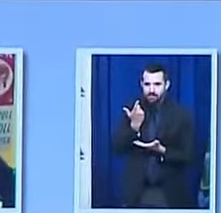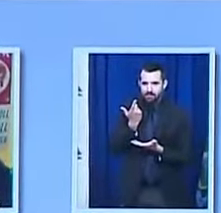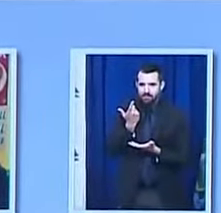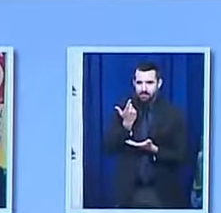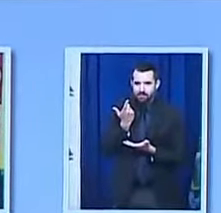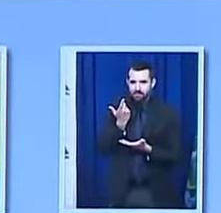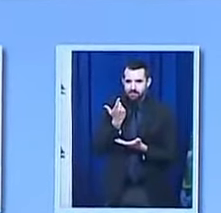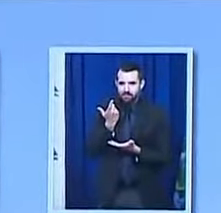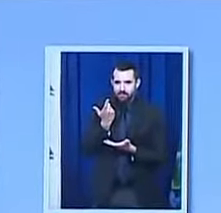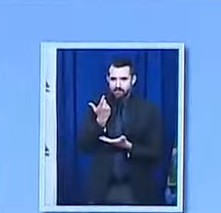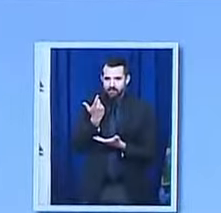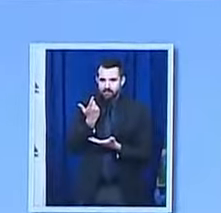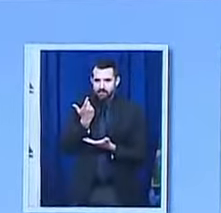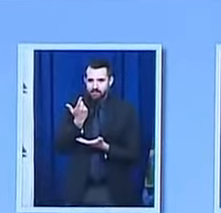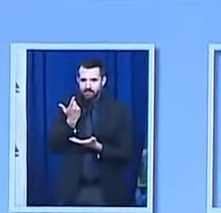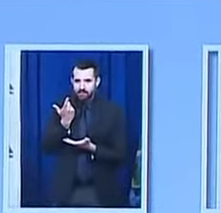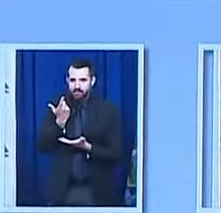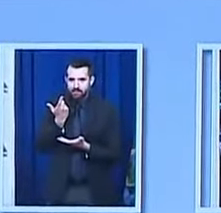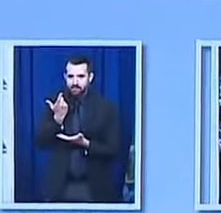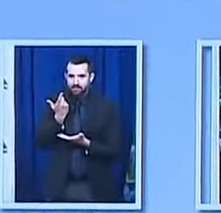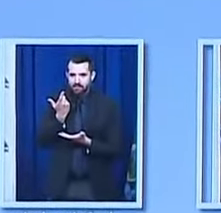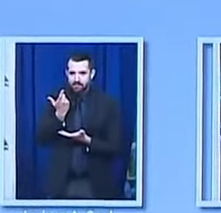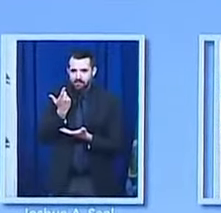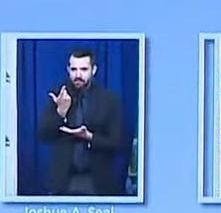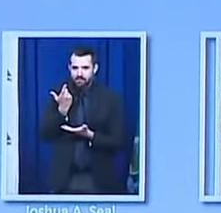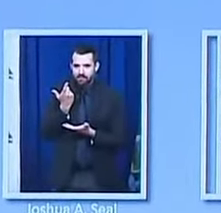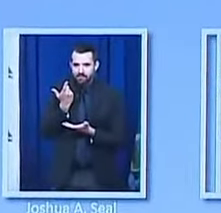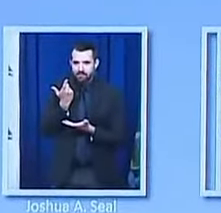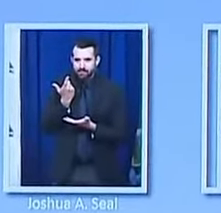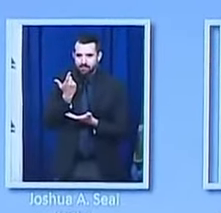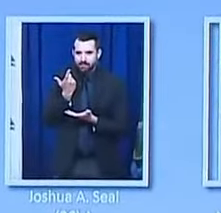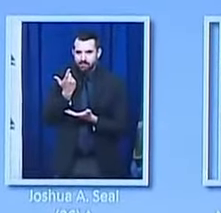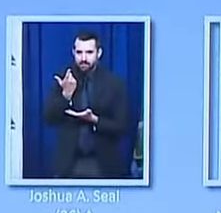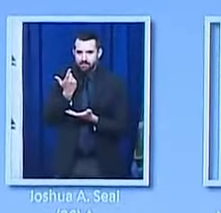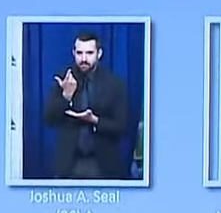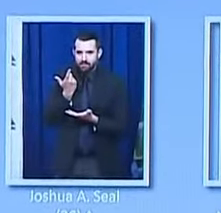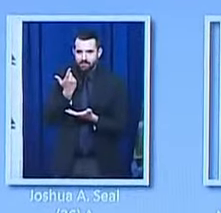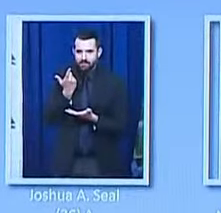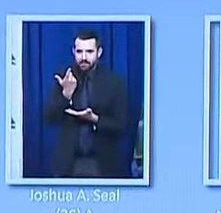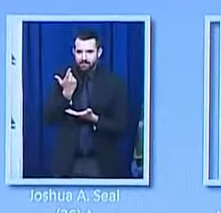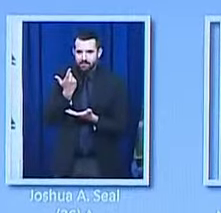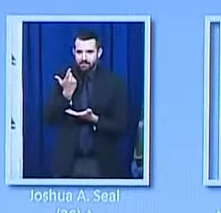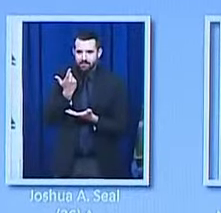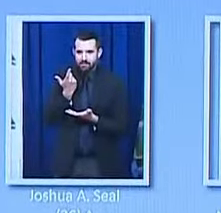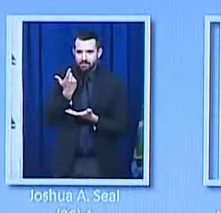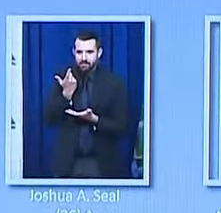OF AGE.